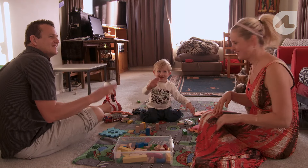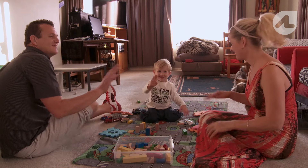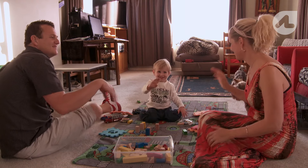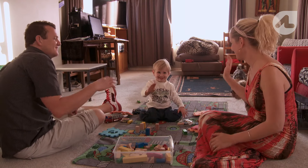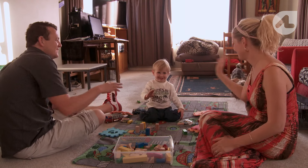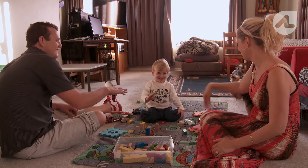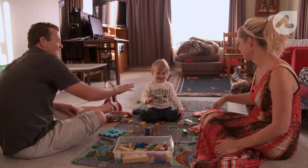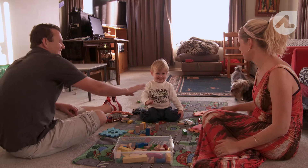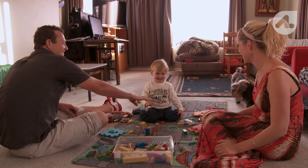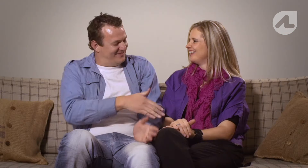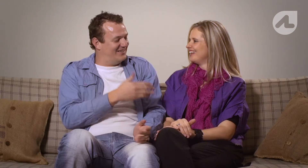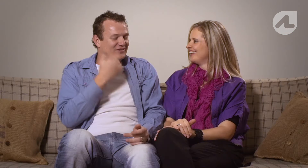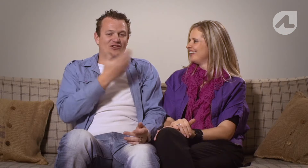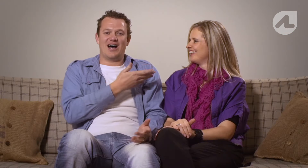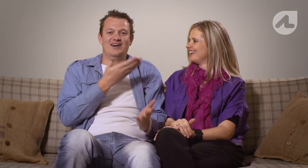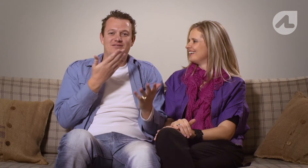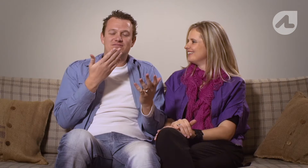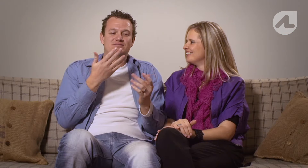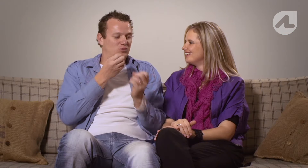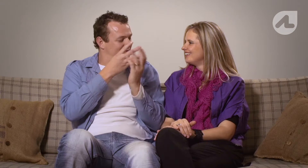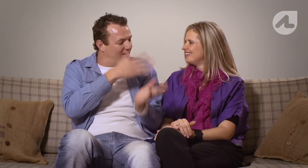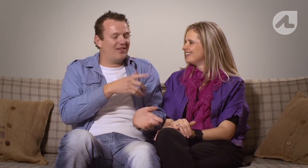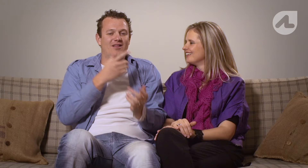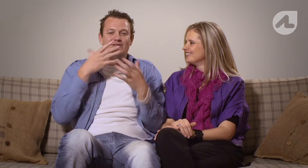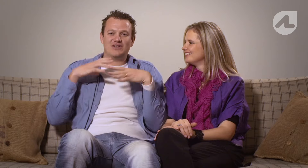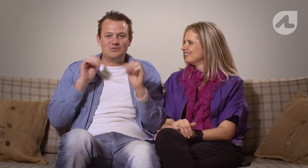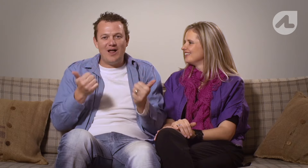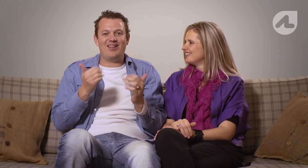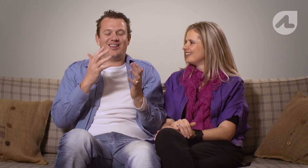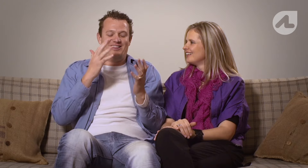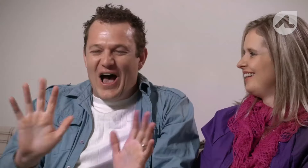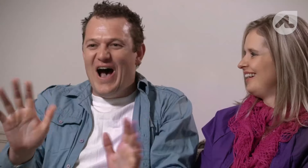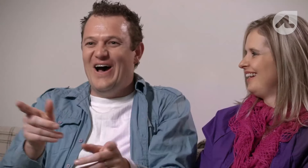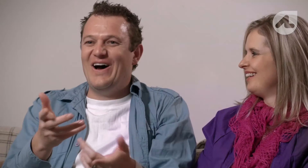He's fine. Look at Victoria, she's beautiful and she dresses really well.